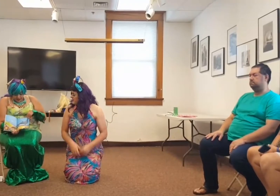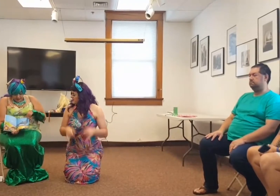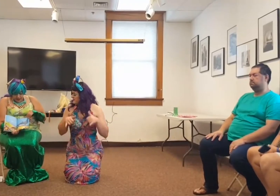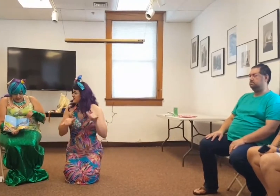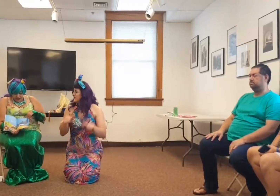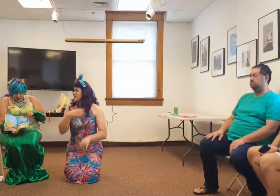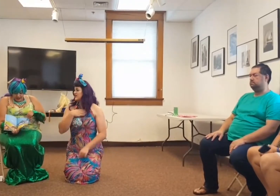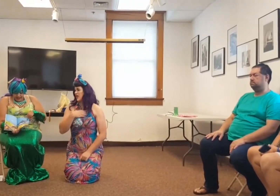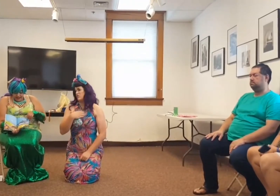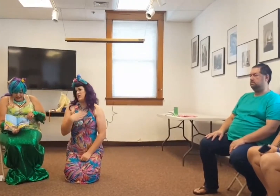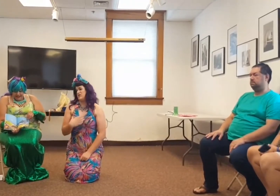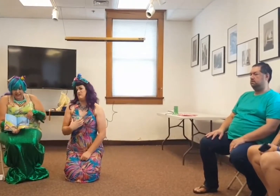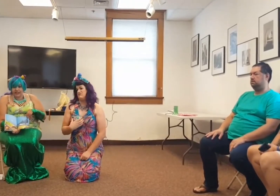Big shark is still